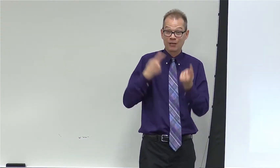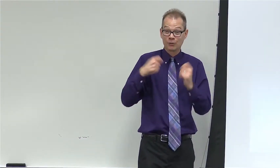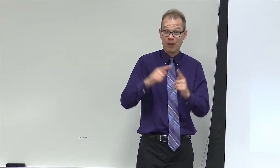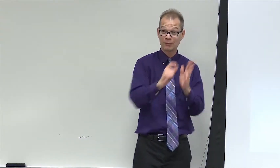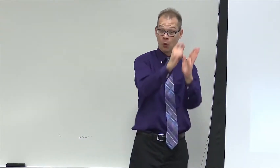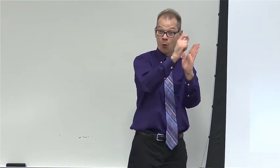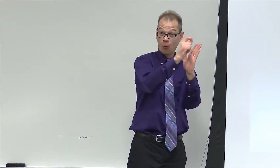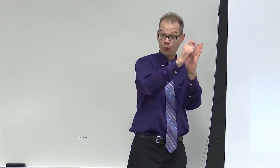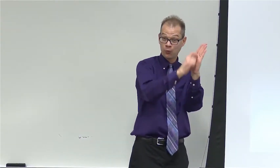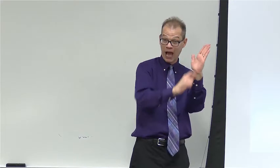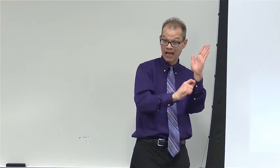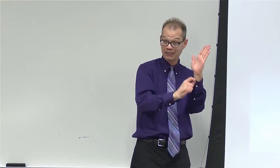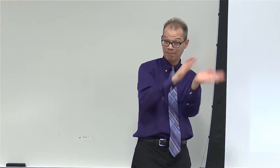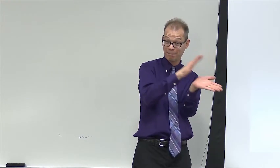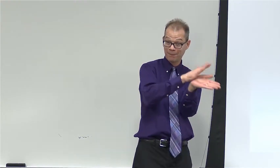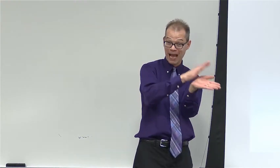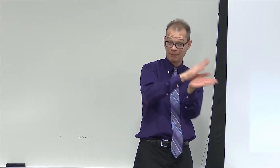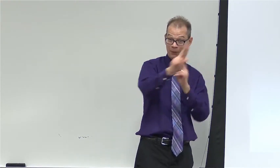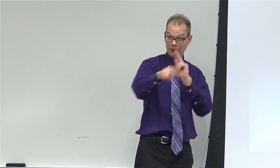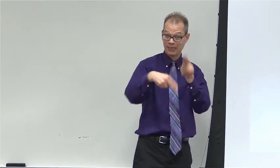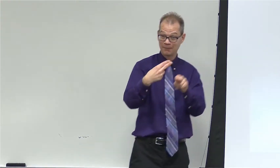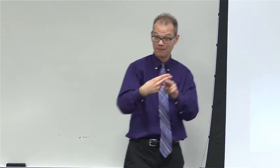So when I would try and write my...